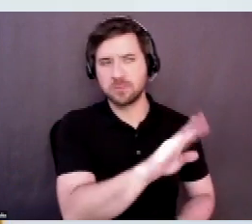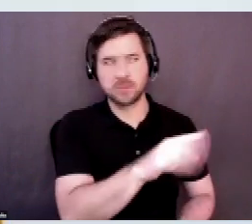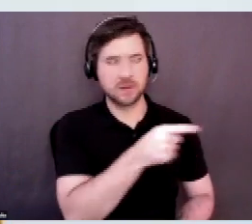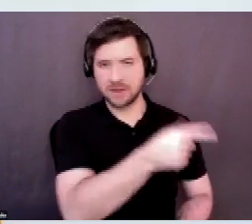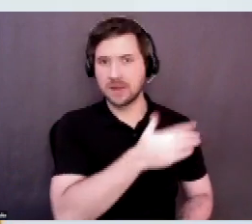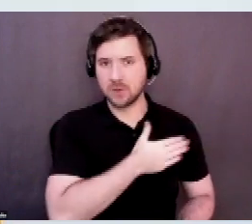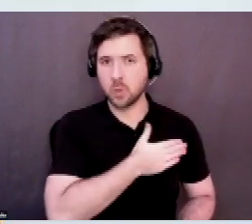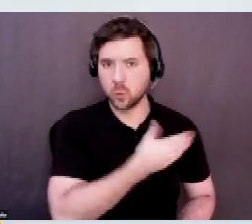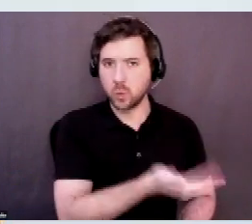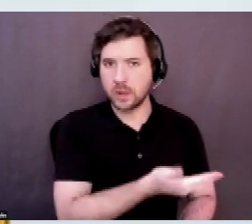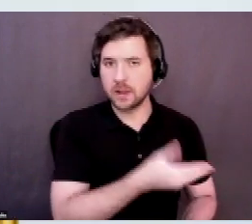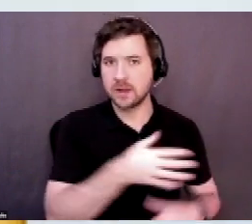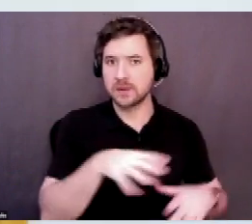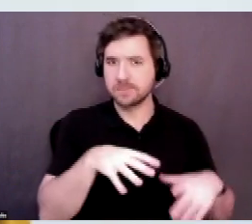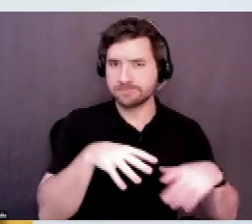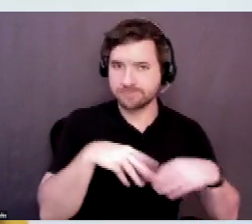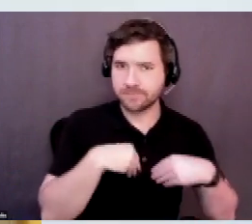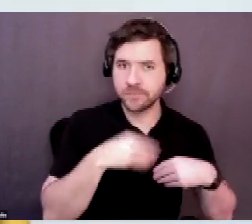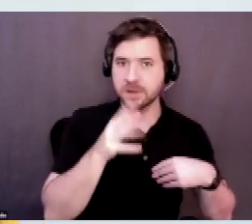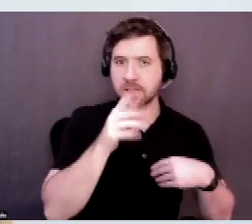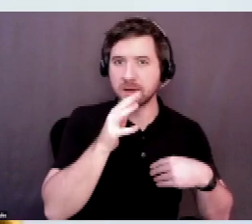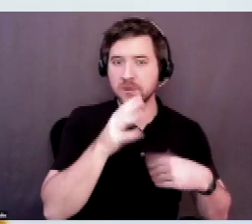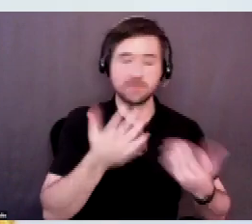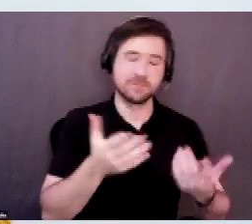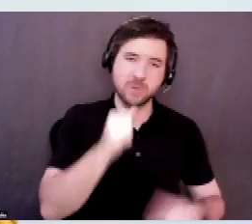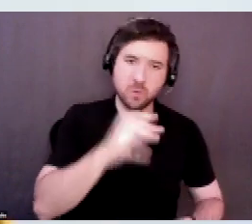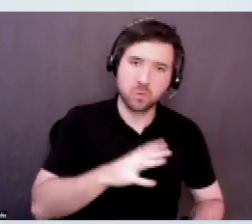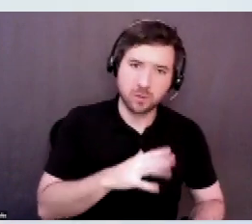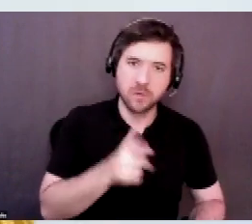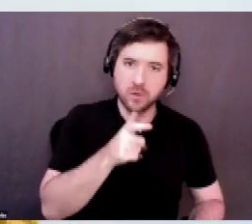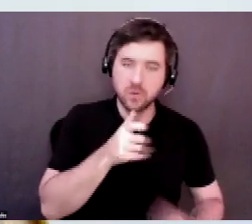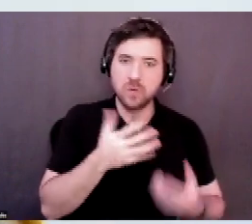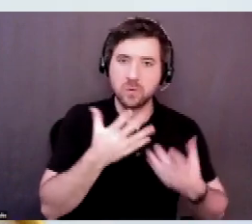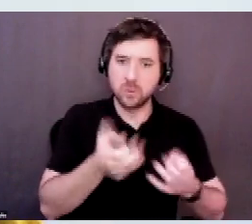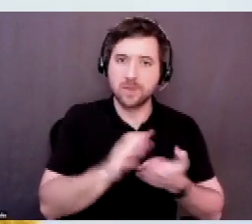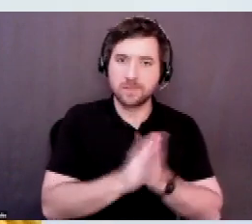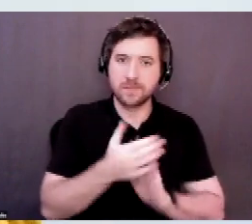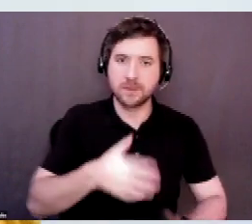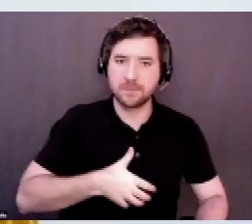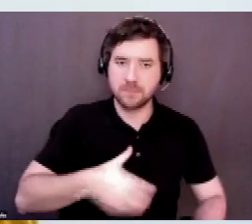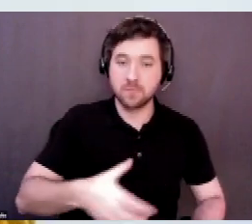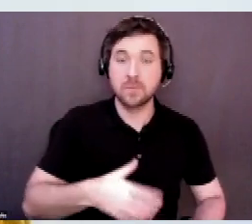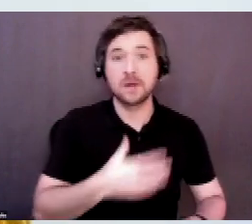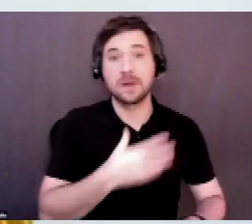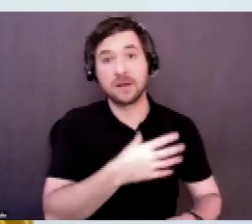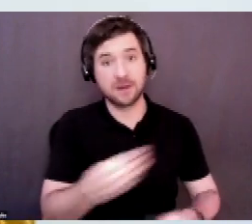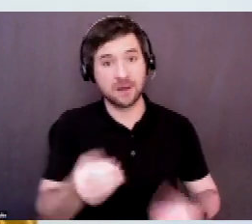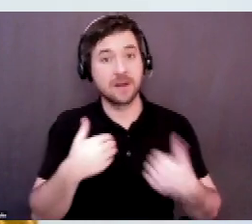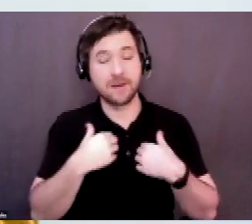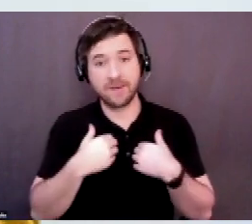you know, a mom or a woman who's looking to be pregnant and also having some physical challenges